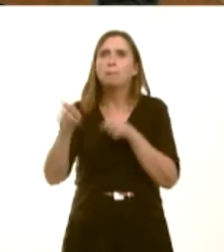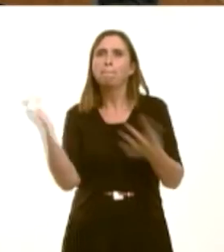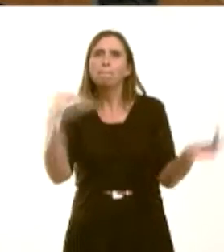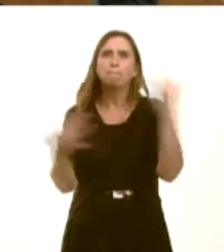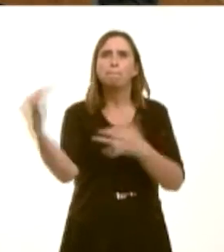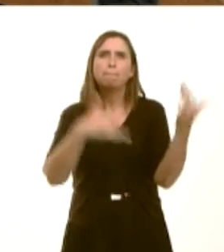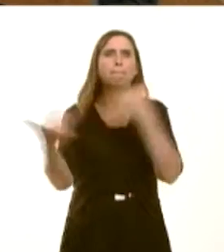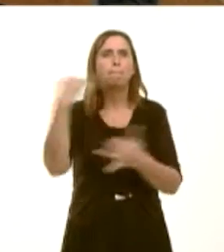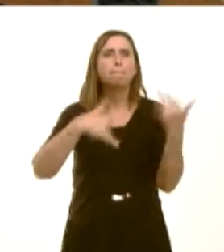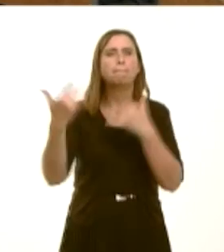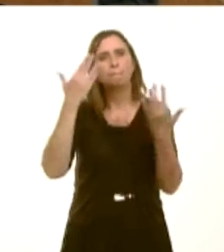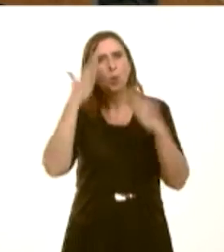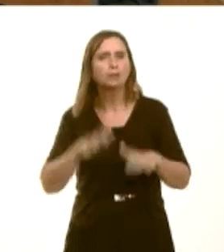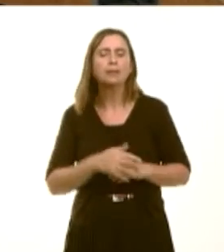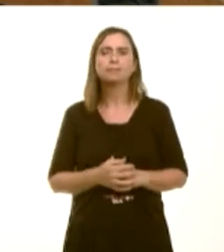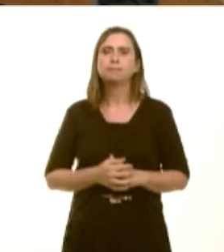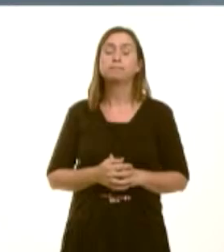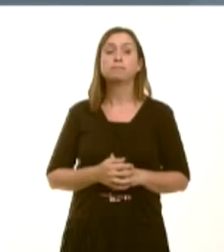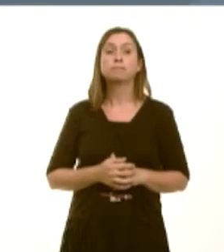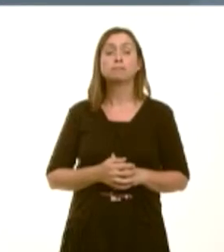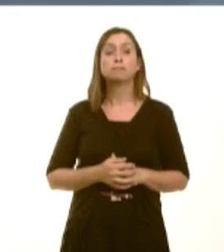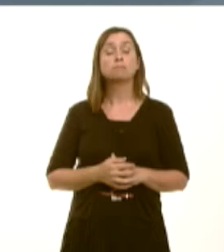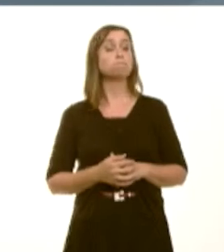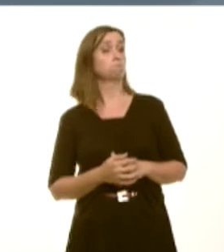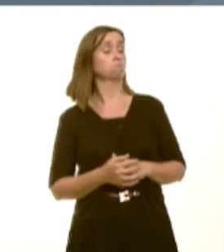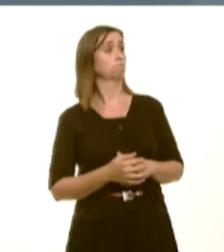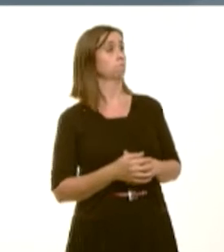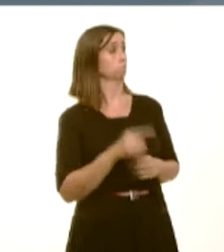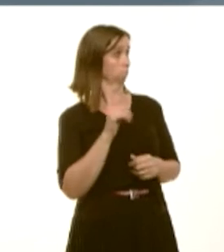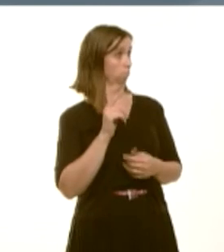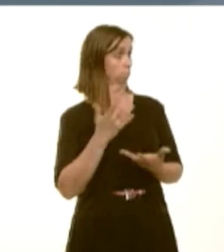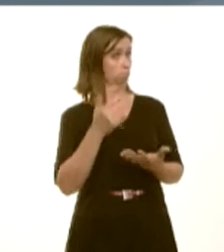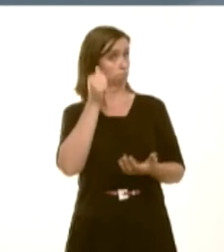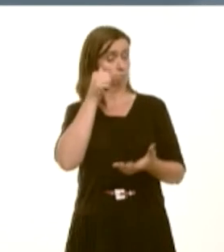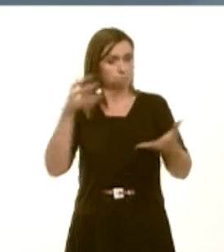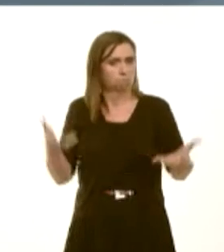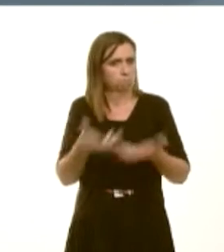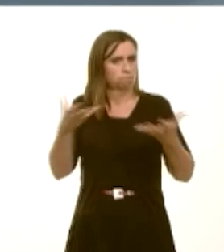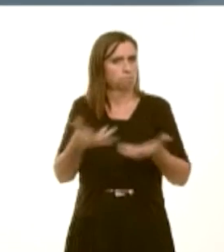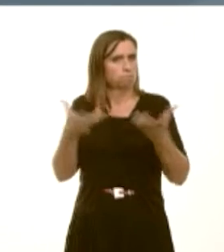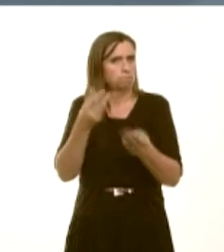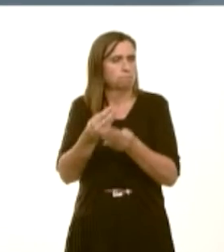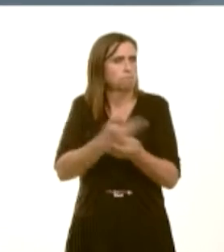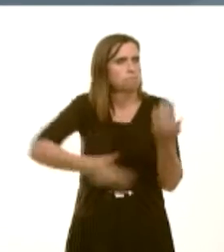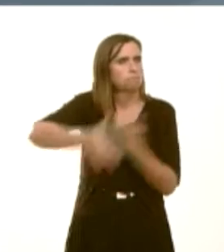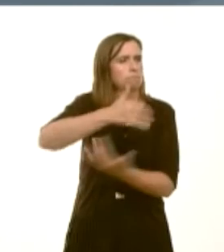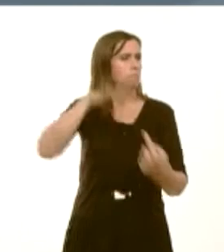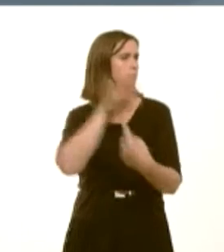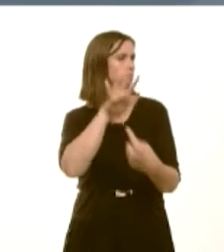Paul Davies: Well, of course, one way of supporting the local economy is to ensure that there is appropriate transport infrastructure in place.